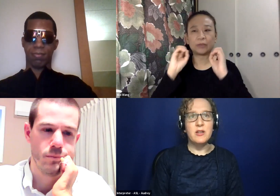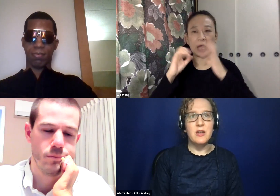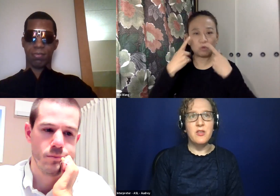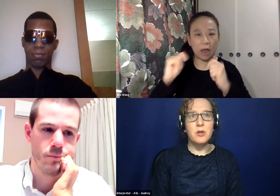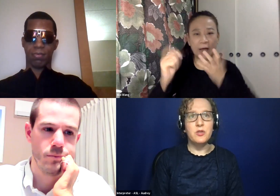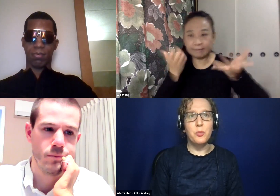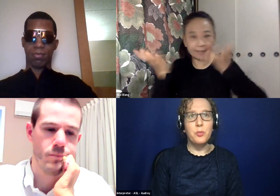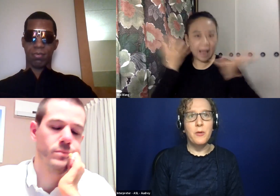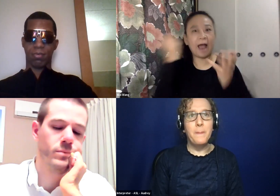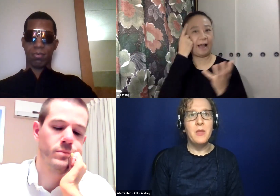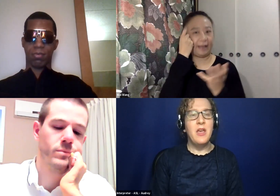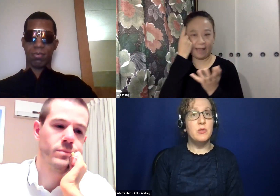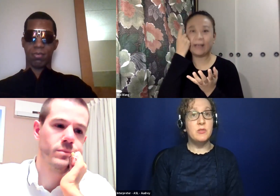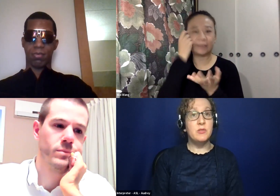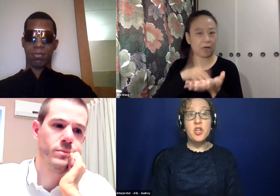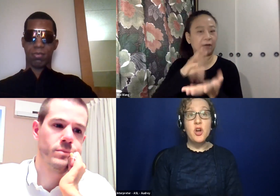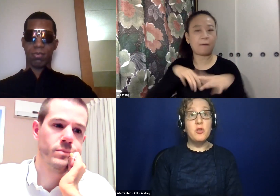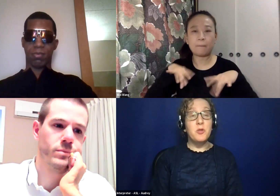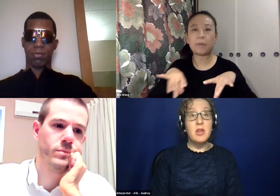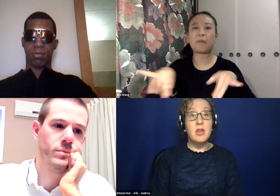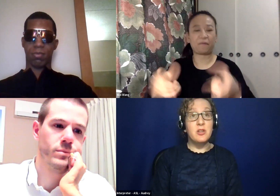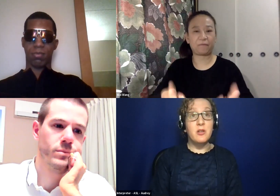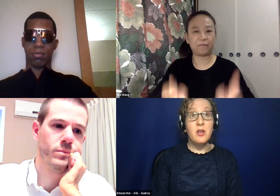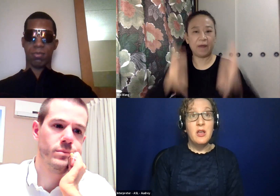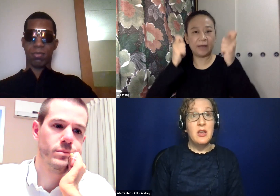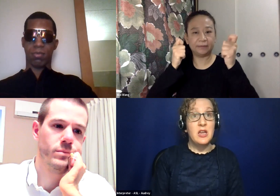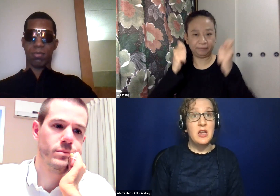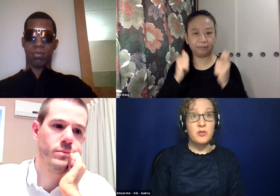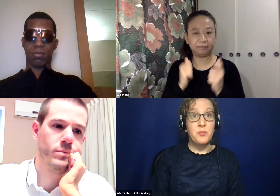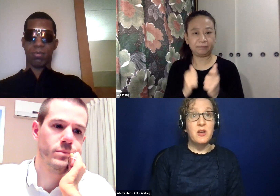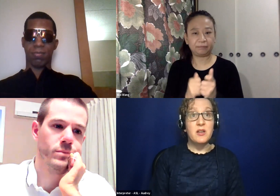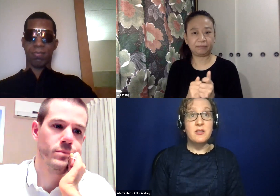I had to try to study through an interpreter. And there was really no communication issues,